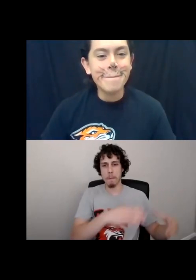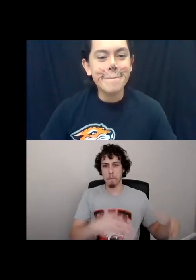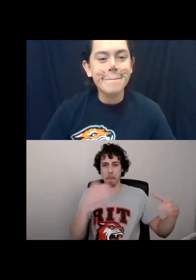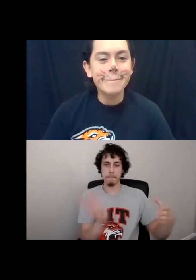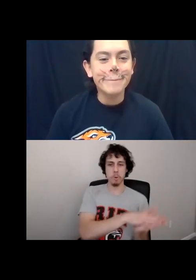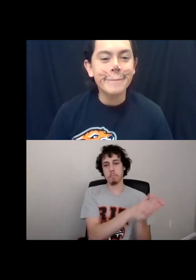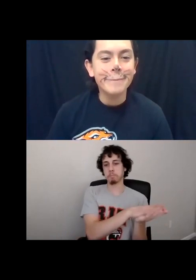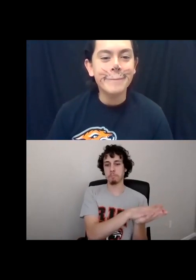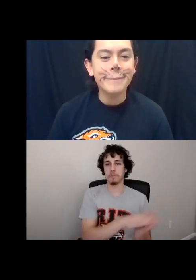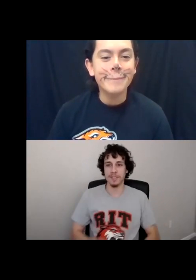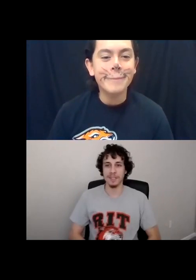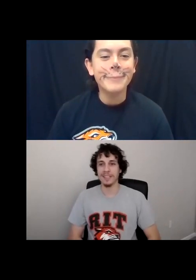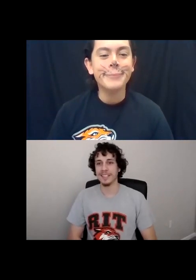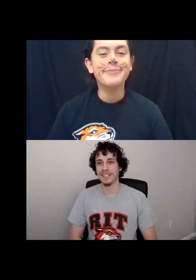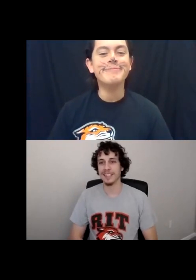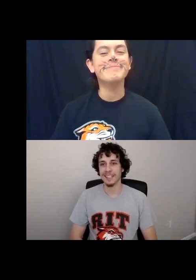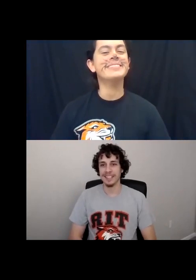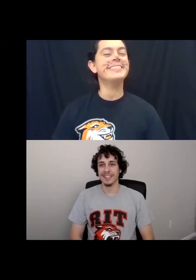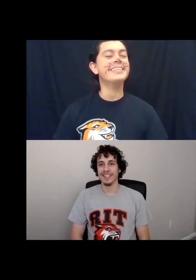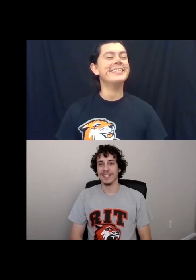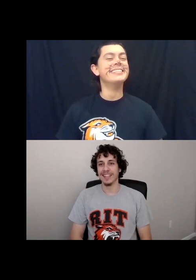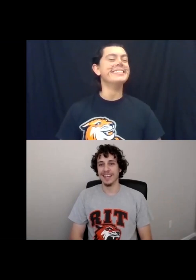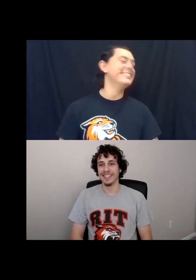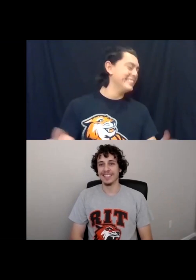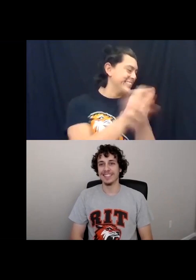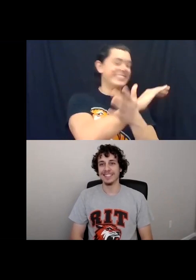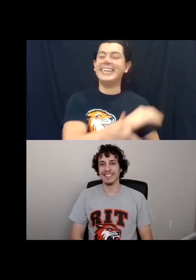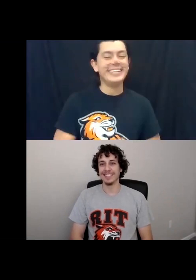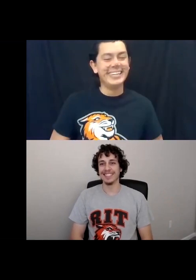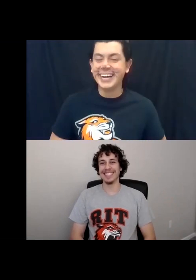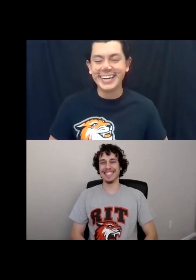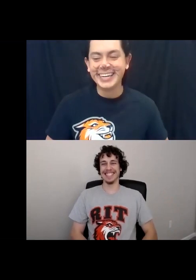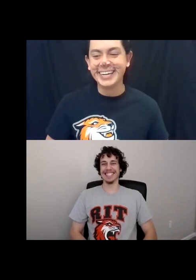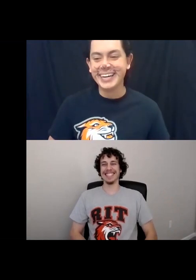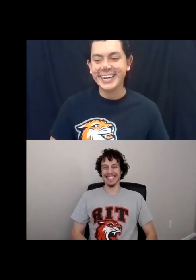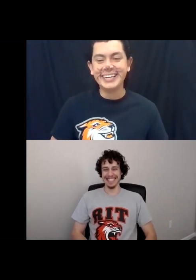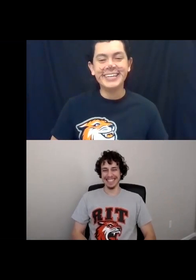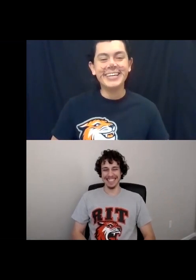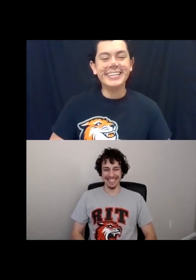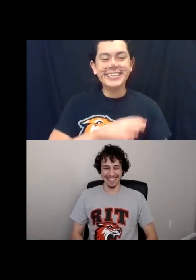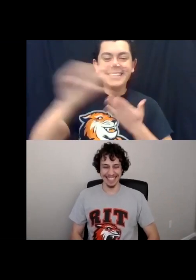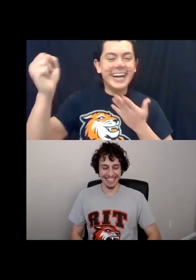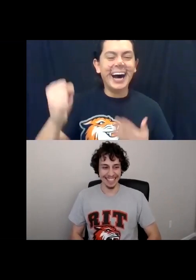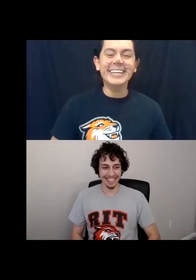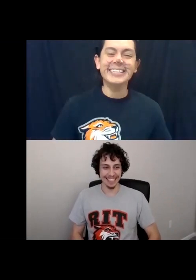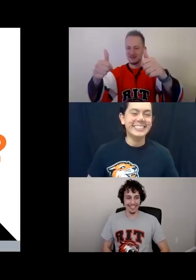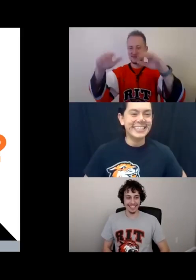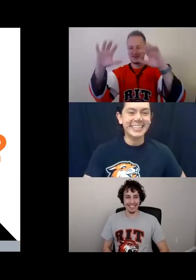Vladimir: The books’ll make noise as they fall into the trashcan, boom-boom. Ronald: ……….Darn! I am out. Vladimir: